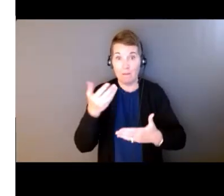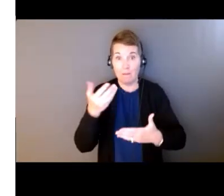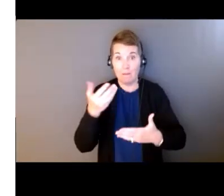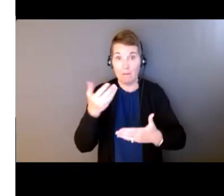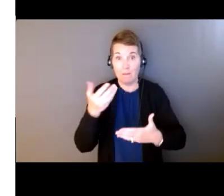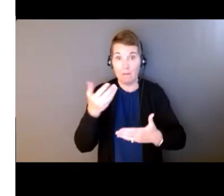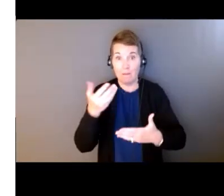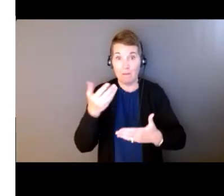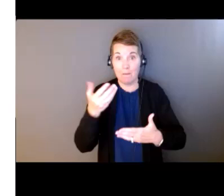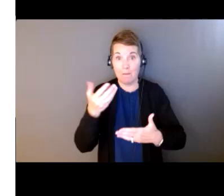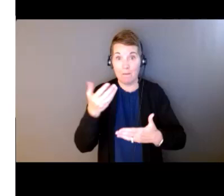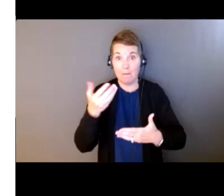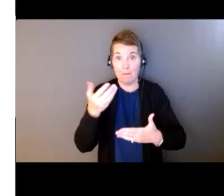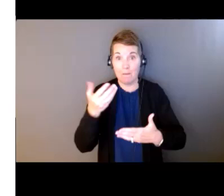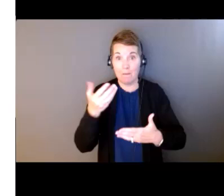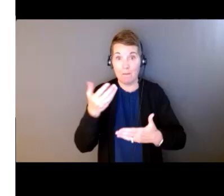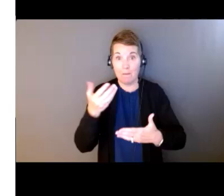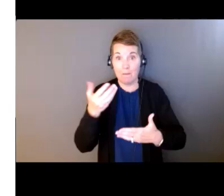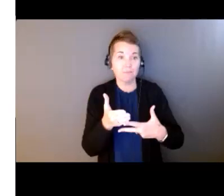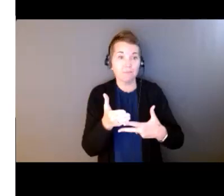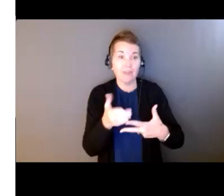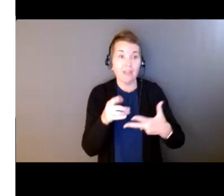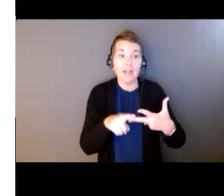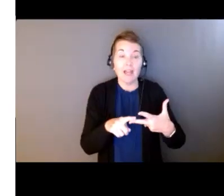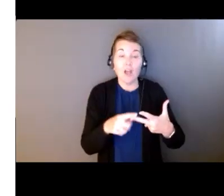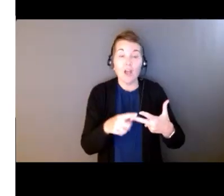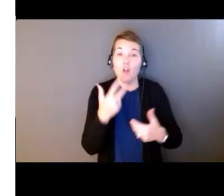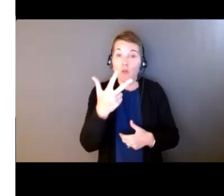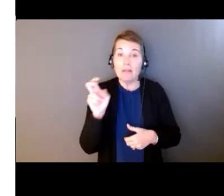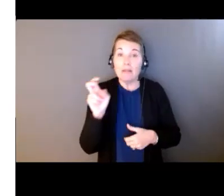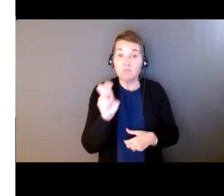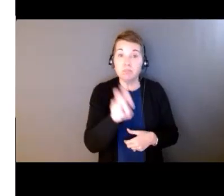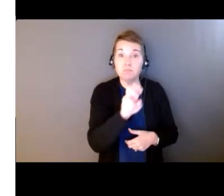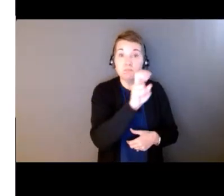We're also removing the three-stop minimum for national tours,